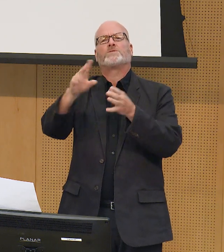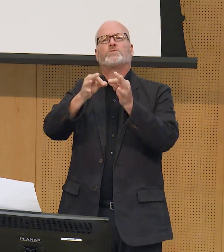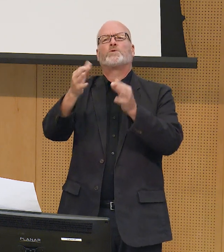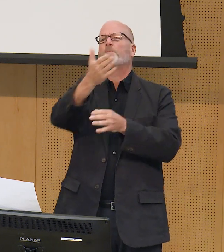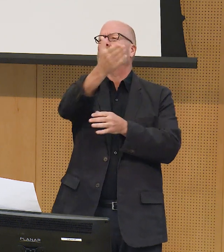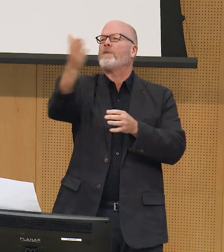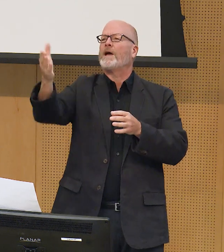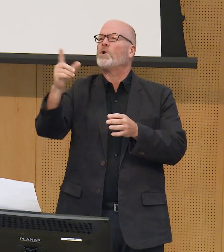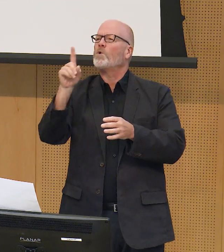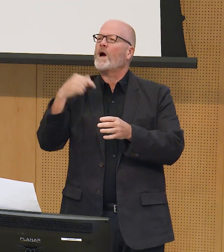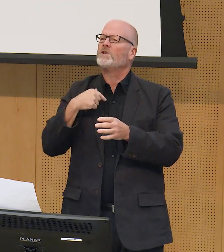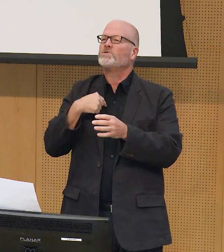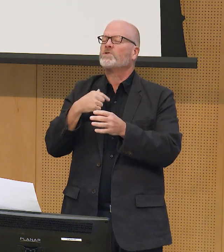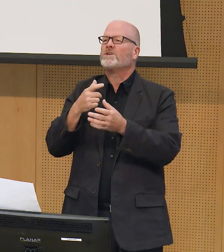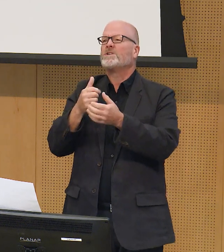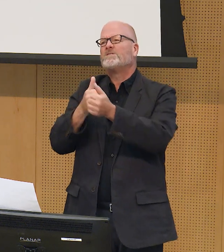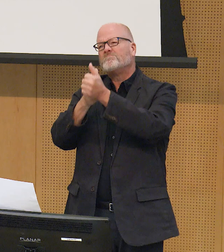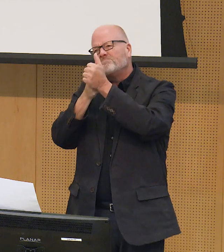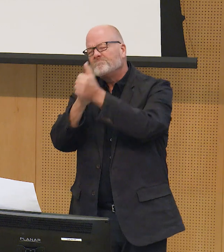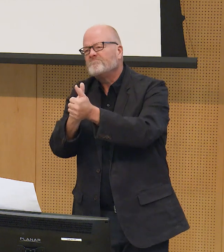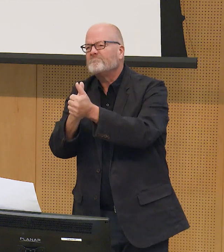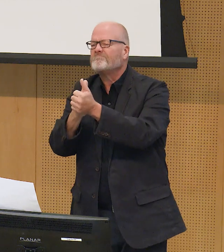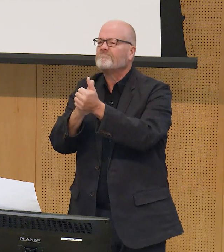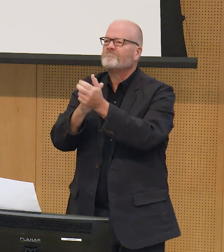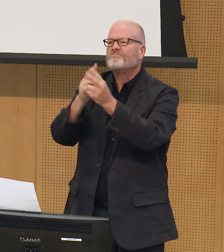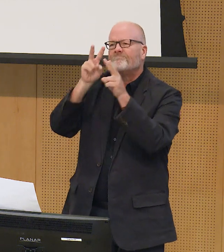who they should look to as an interpreter role model...